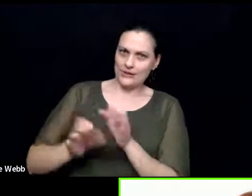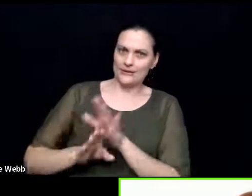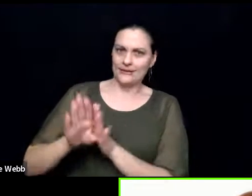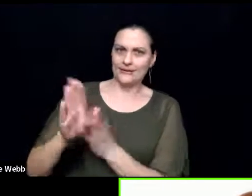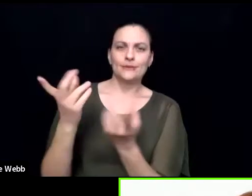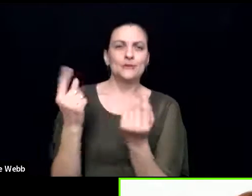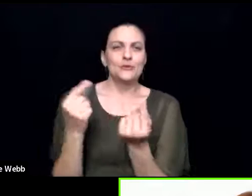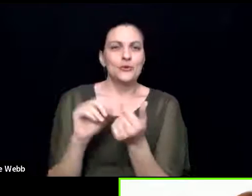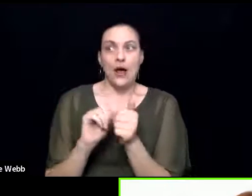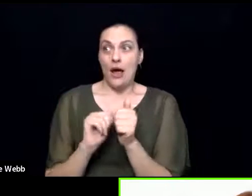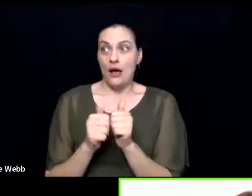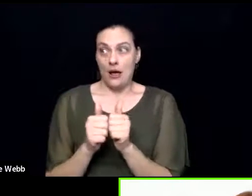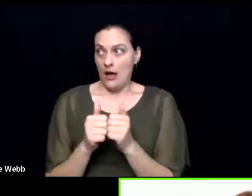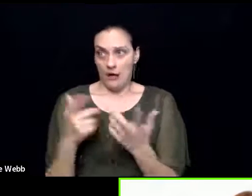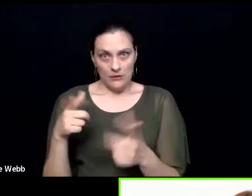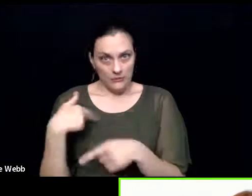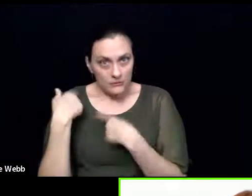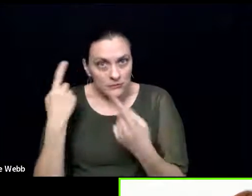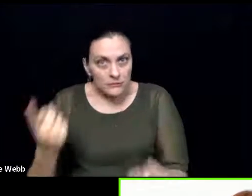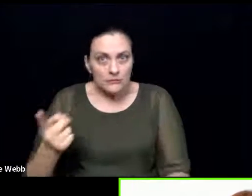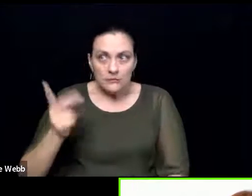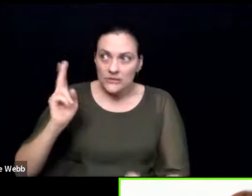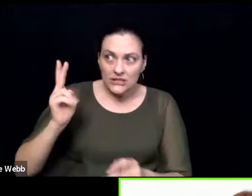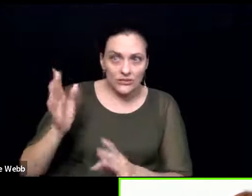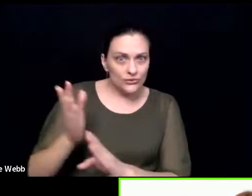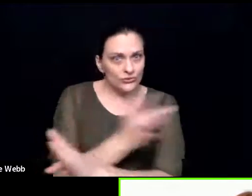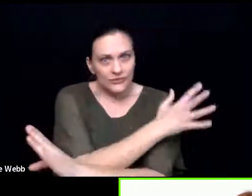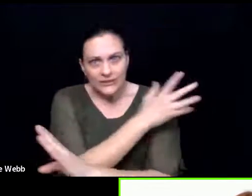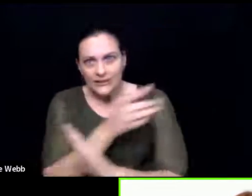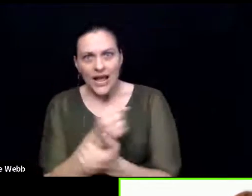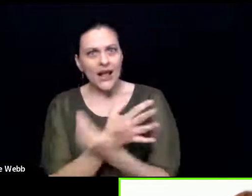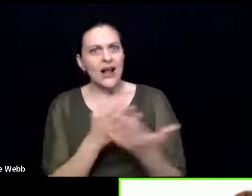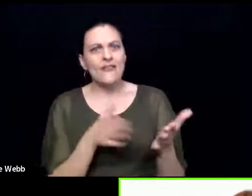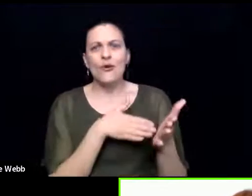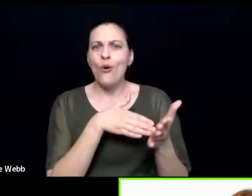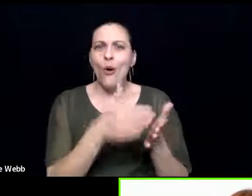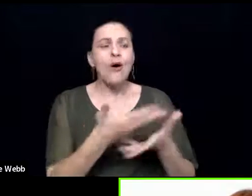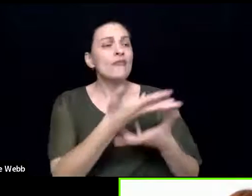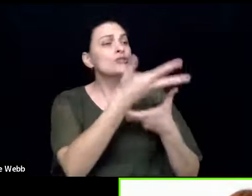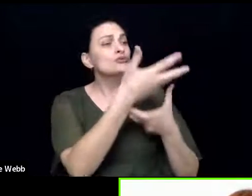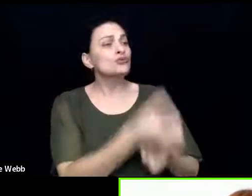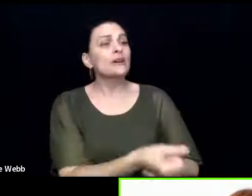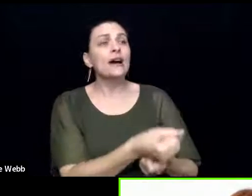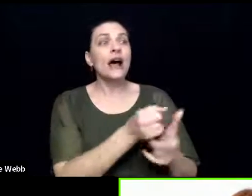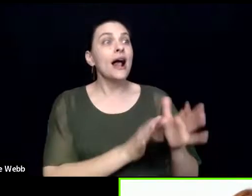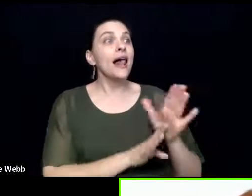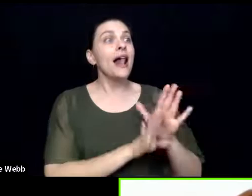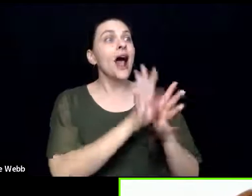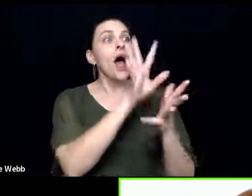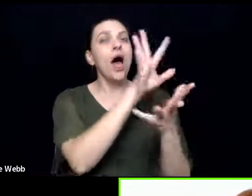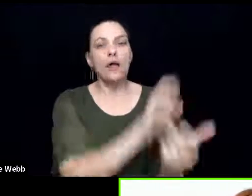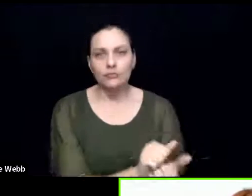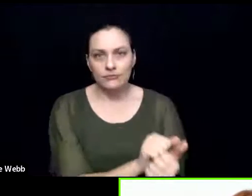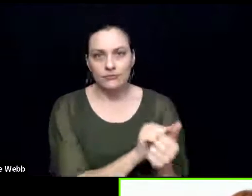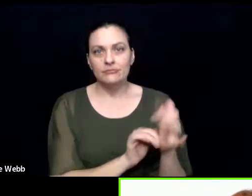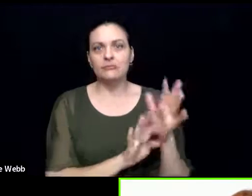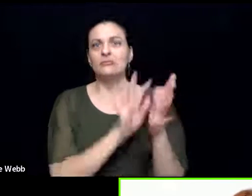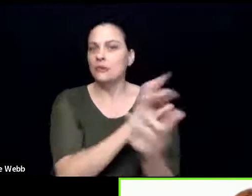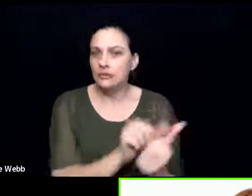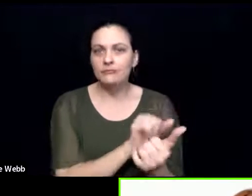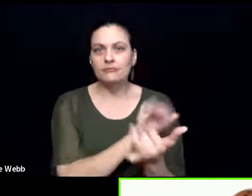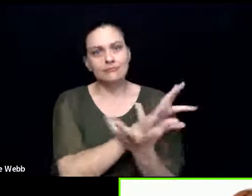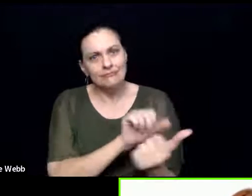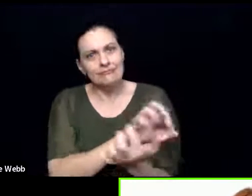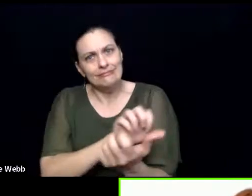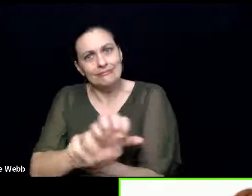undone in so many different ways, over history and a part of, even advocating for each other is